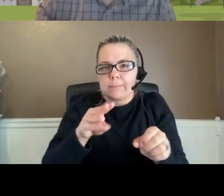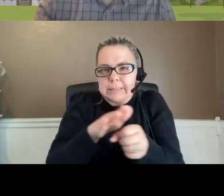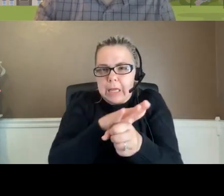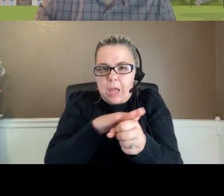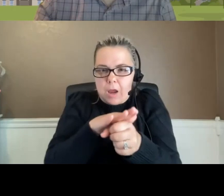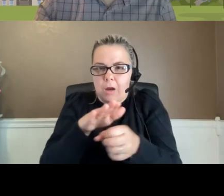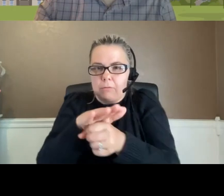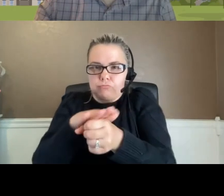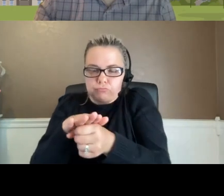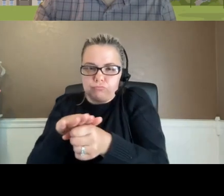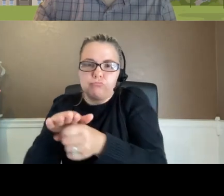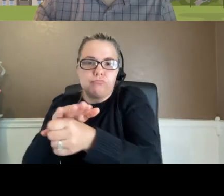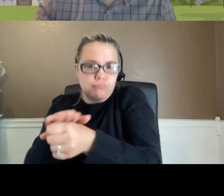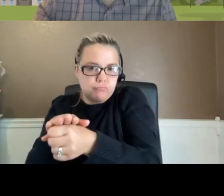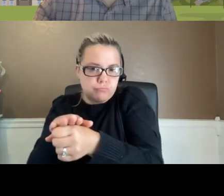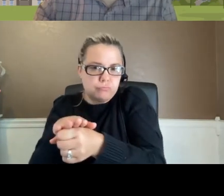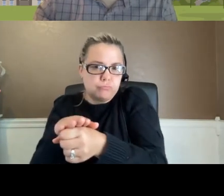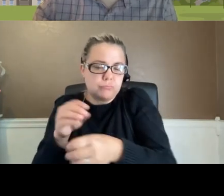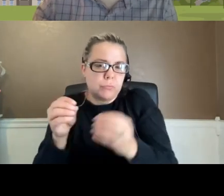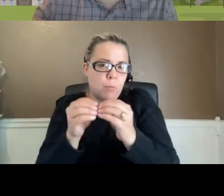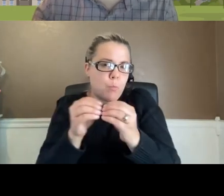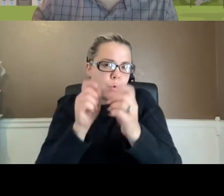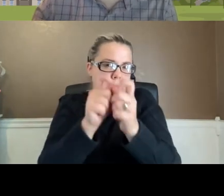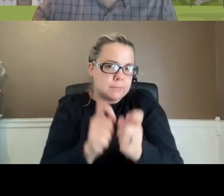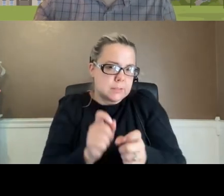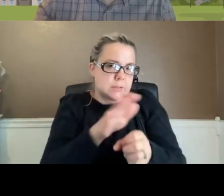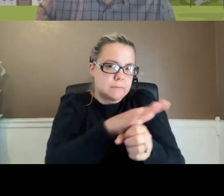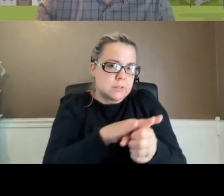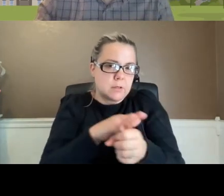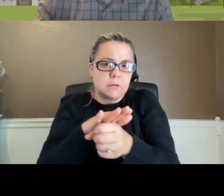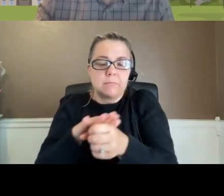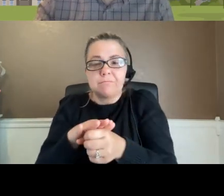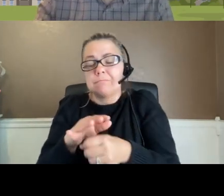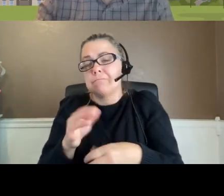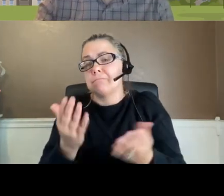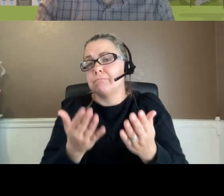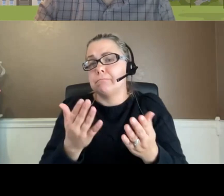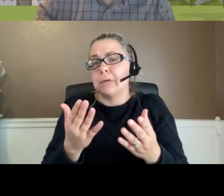that are in use on a website. Maybe even at the component level - shared components that